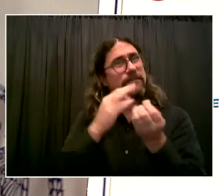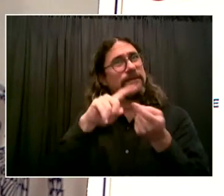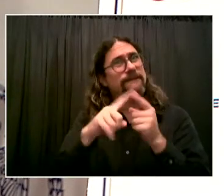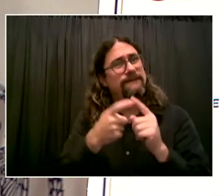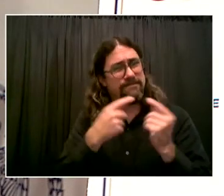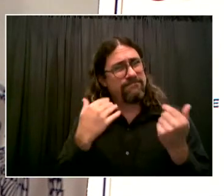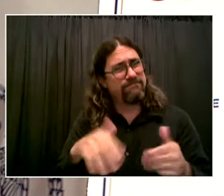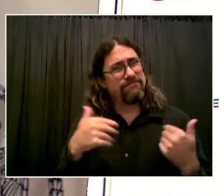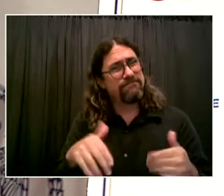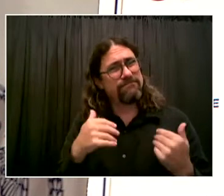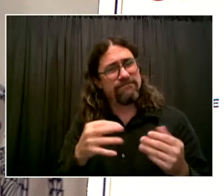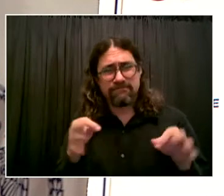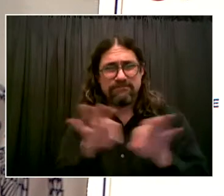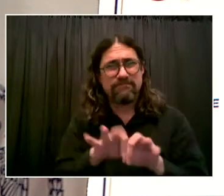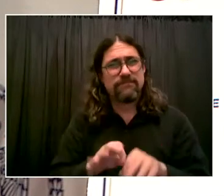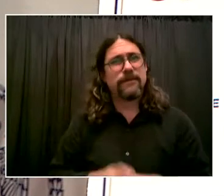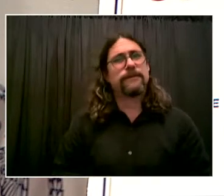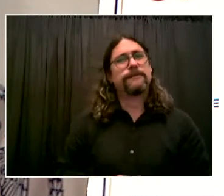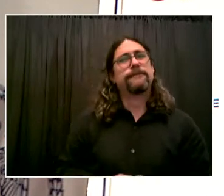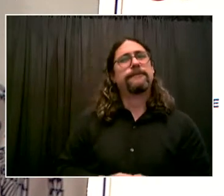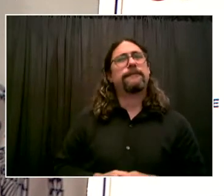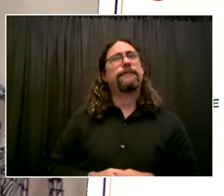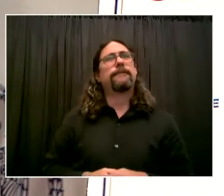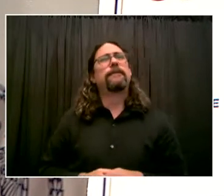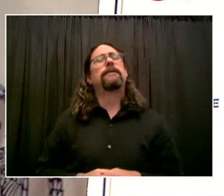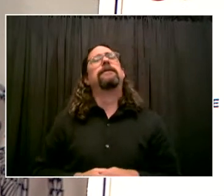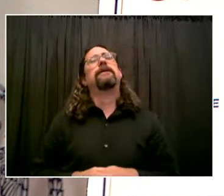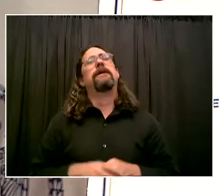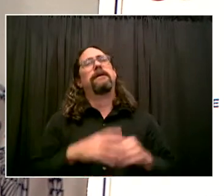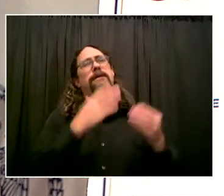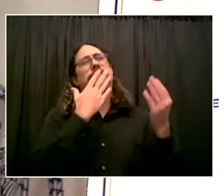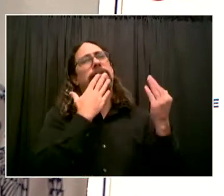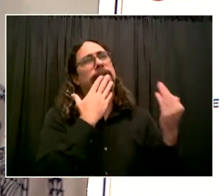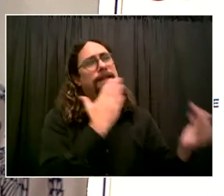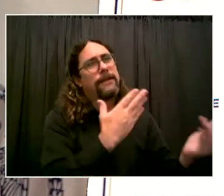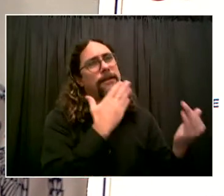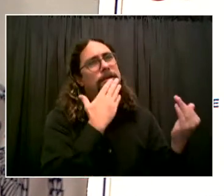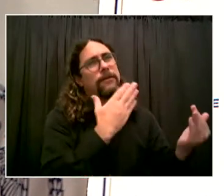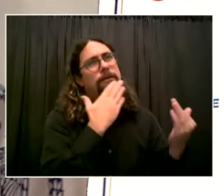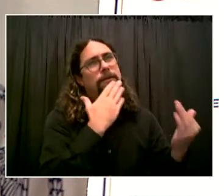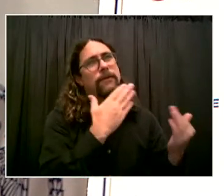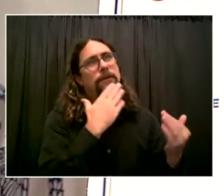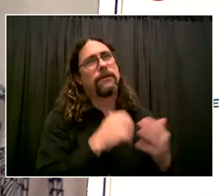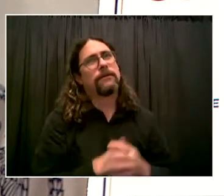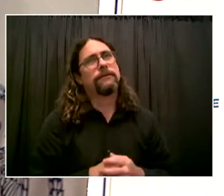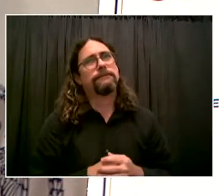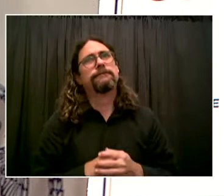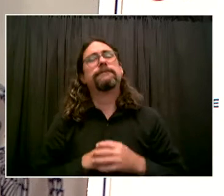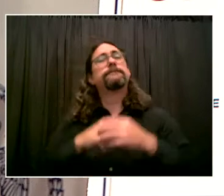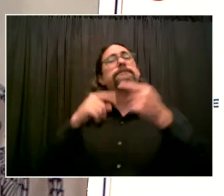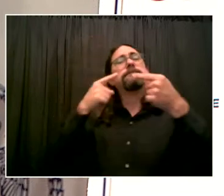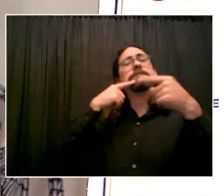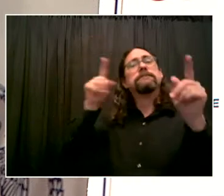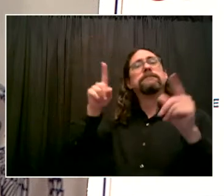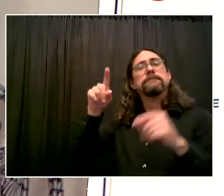NEXT QUESTION GOES TO VANESSA